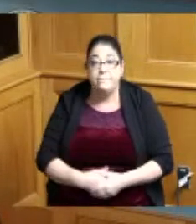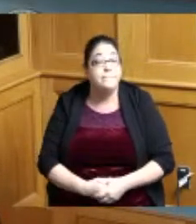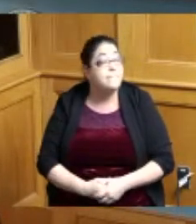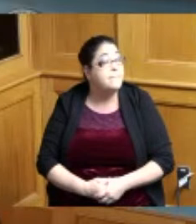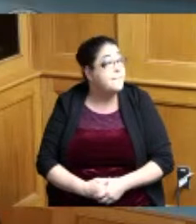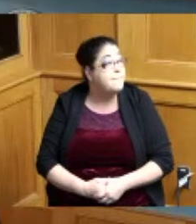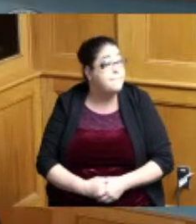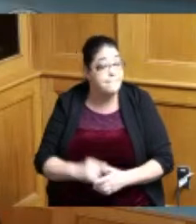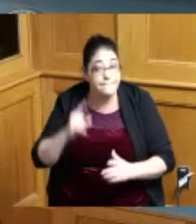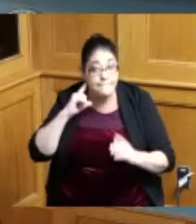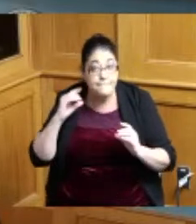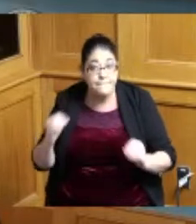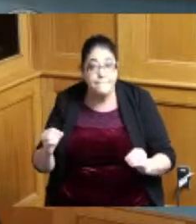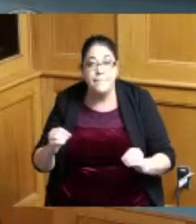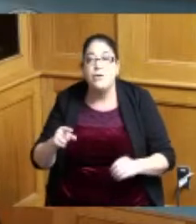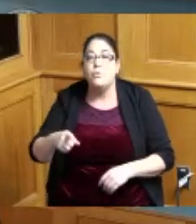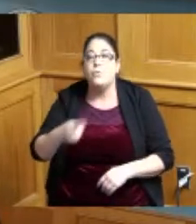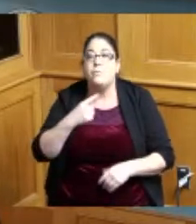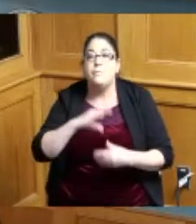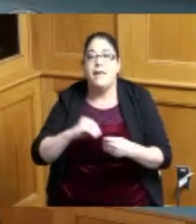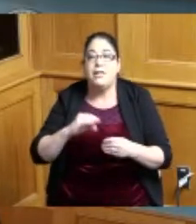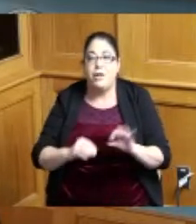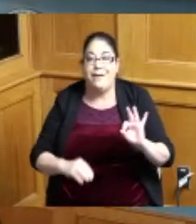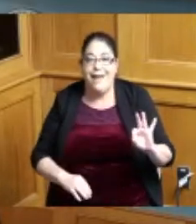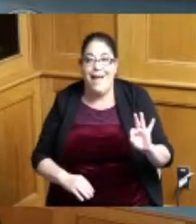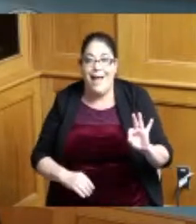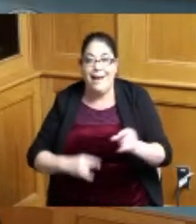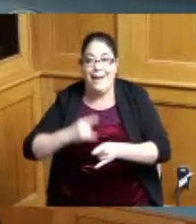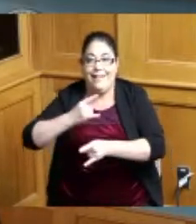hearing none I know as you were saying there are nine liquor permit applications we're